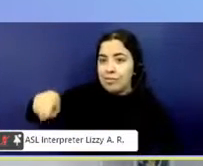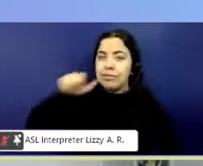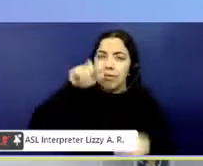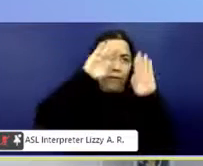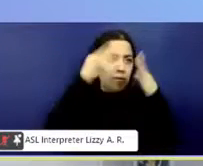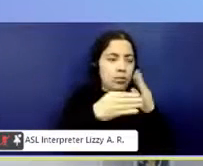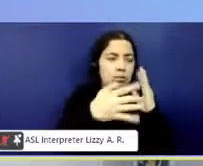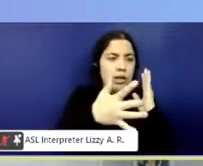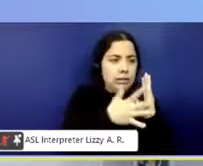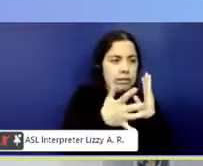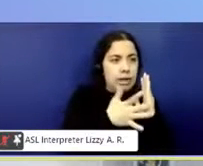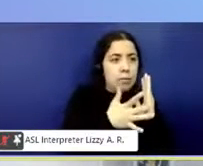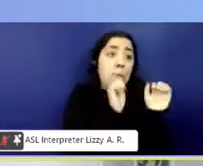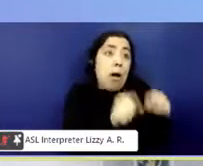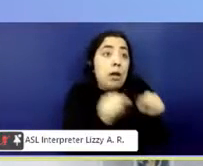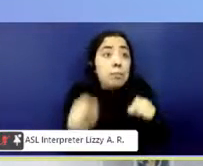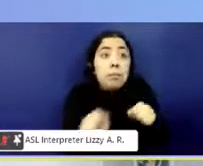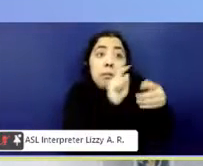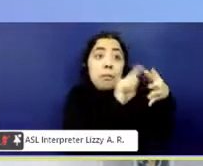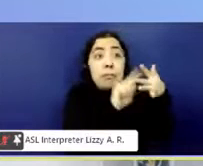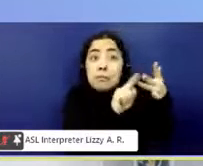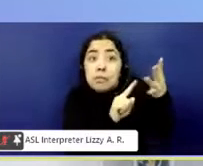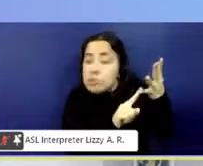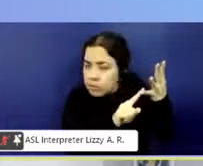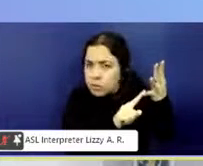which brings us to the cognitive exclusion guidelines